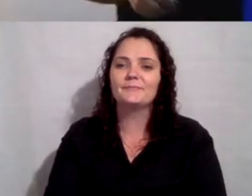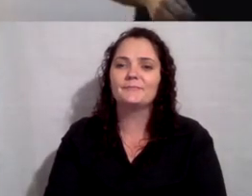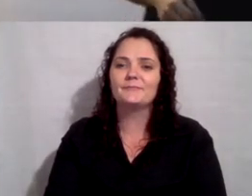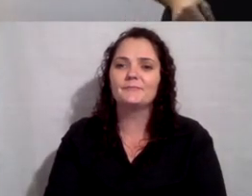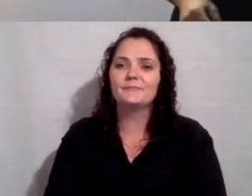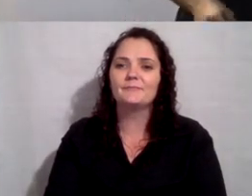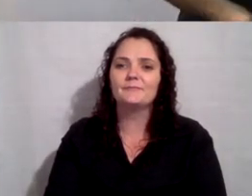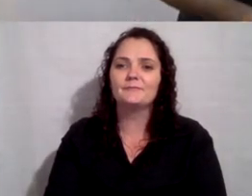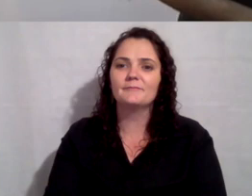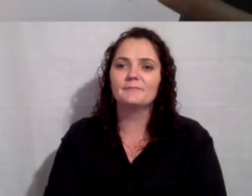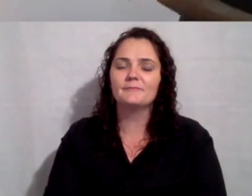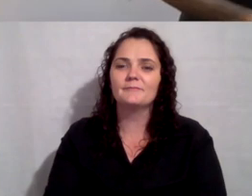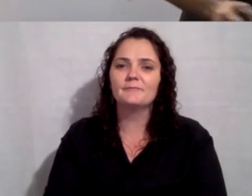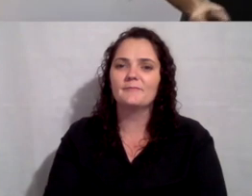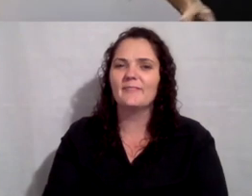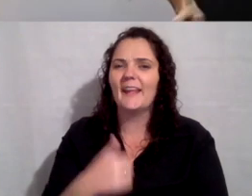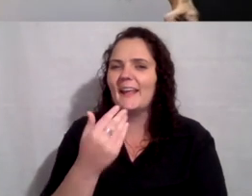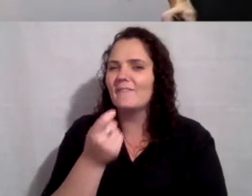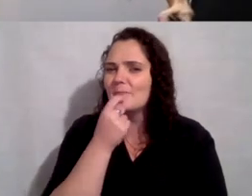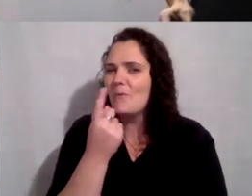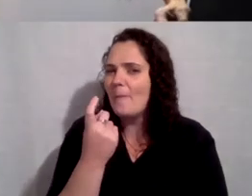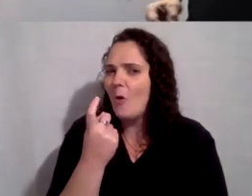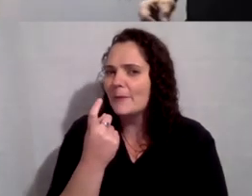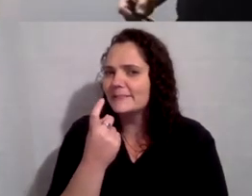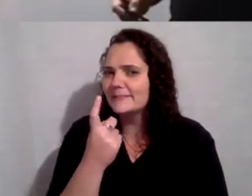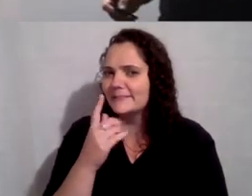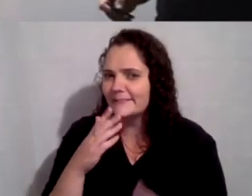Alright, I’ll give everybody a minute to get to that